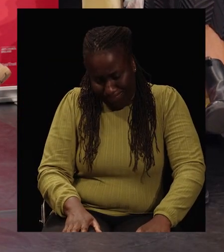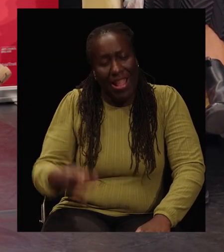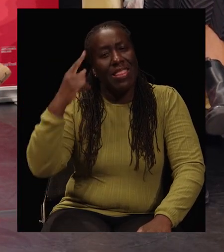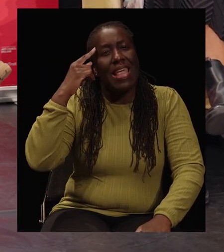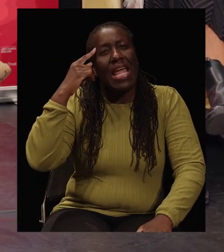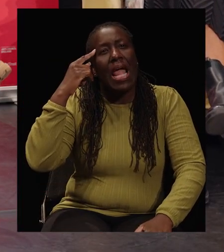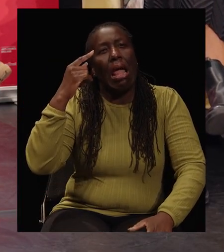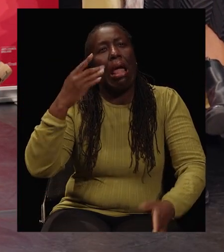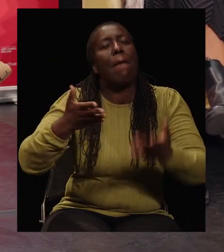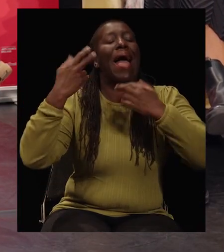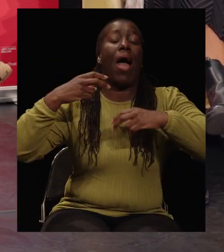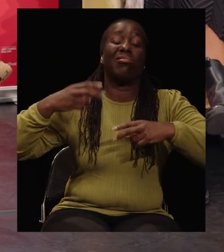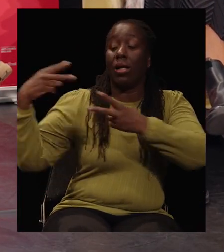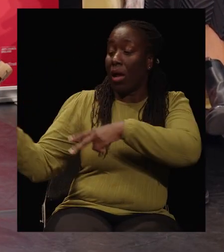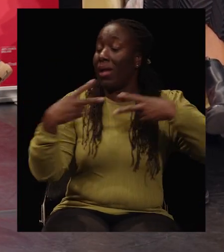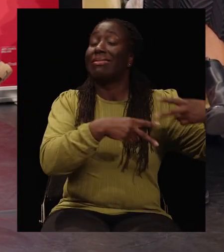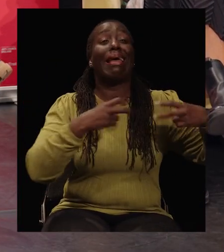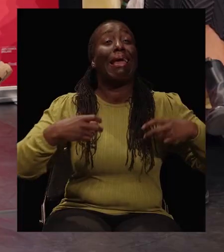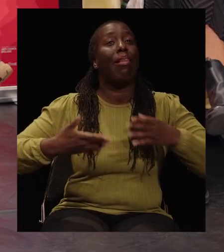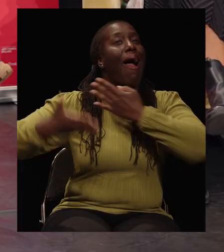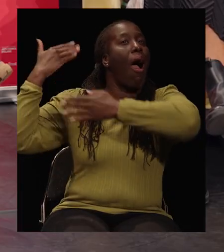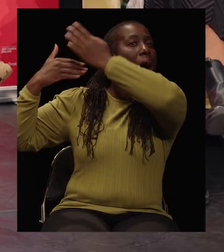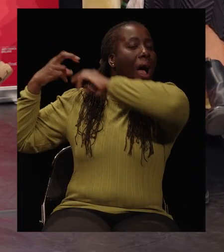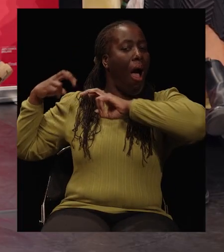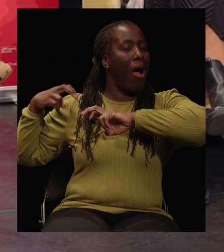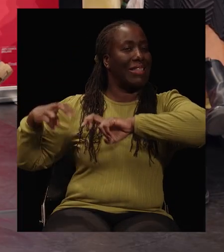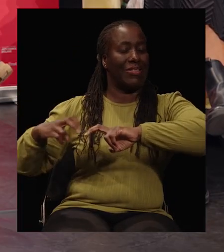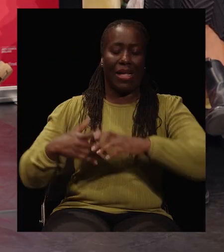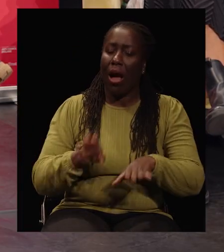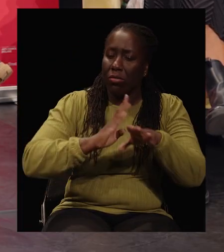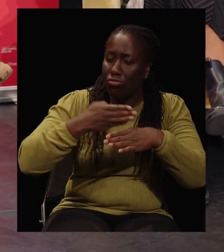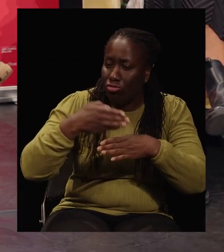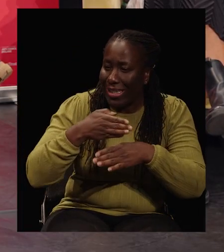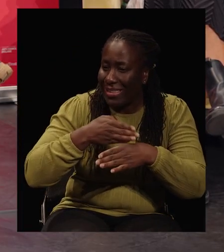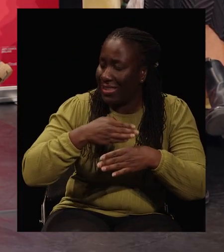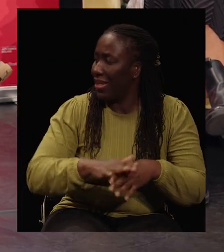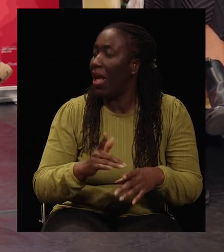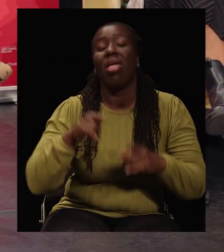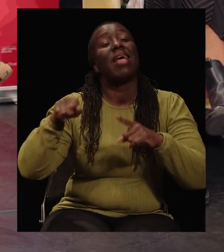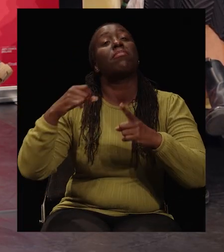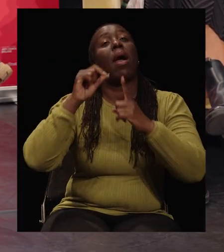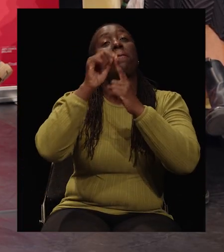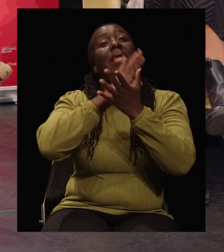dance and archives, to start with, dance and archival practise, I mean, that's where my PhD research was located.